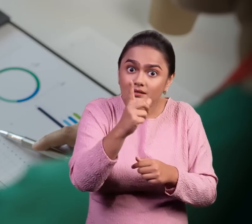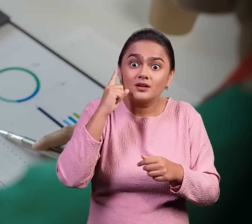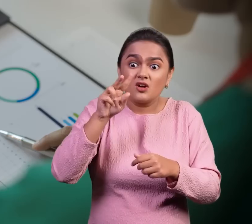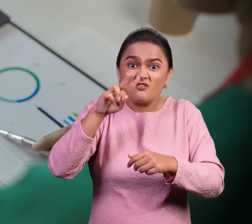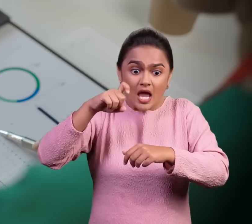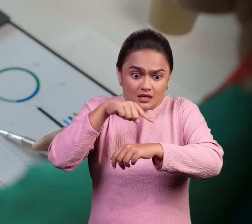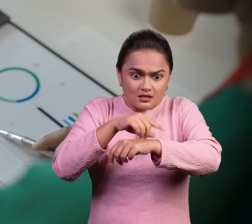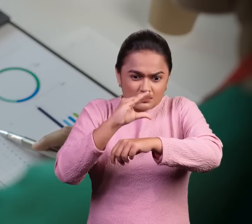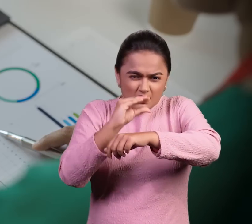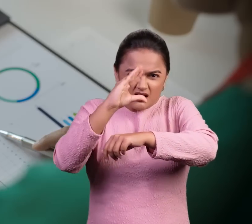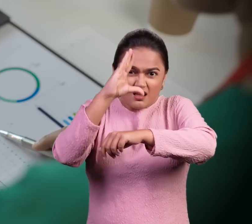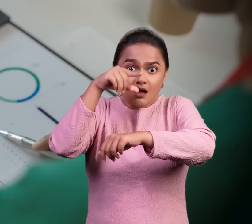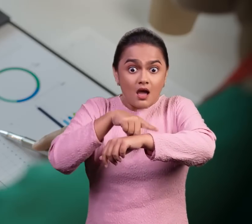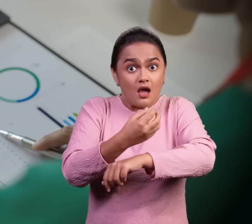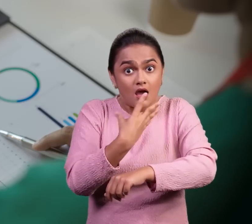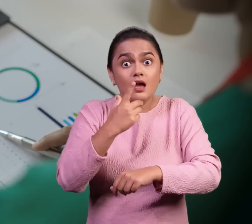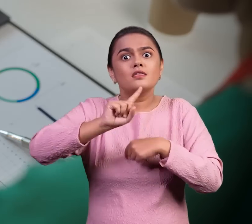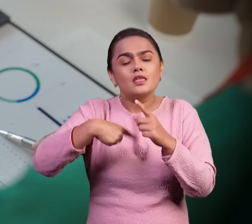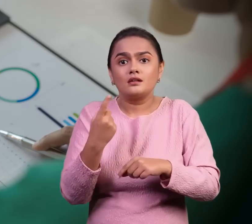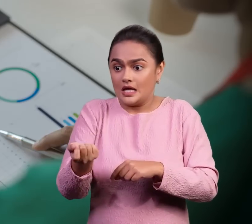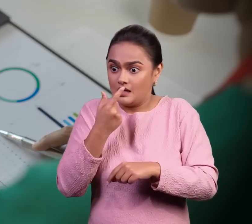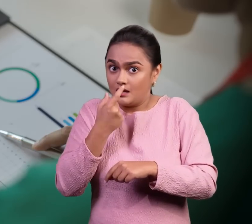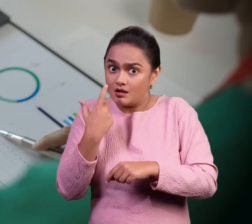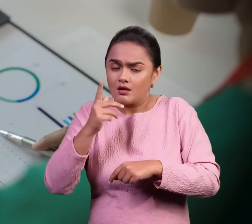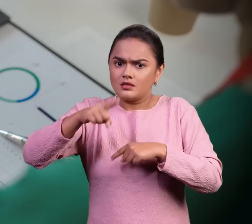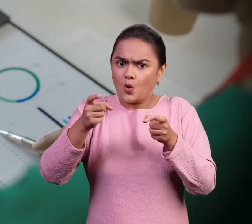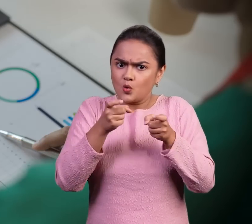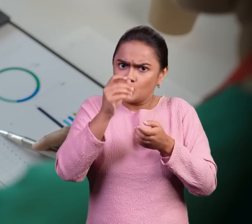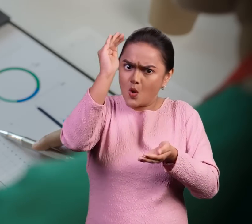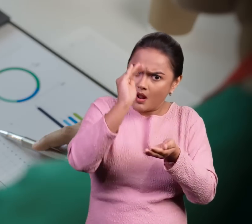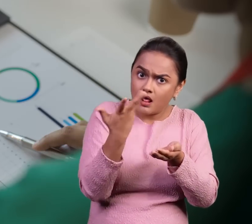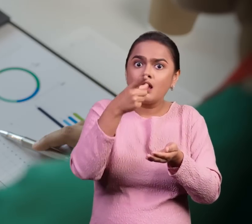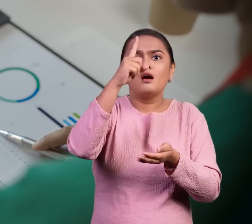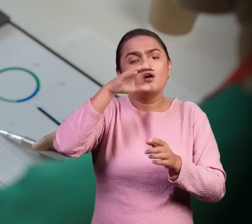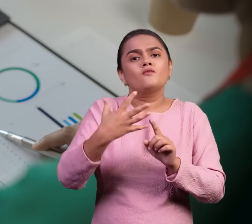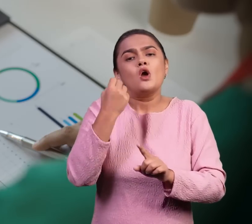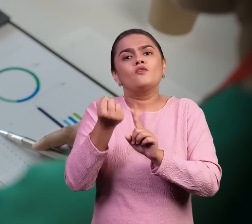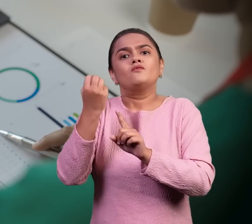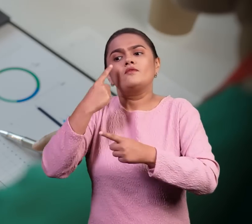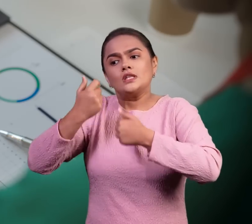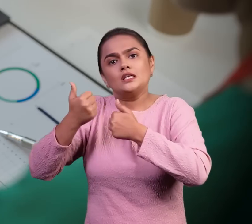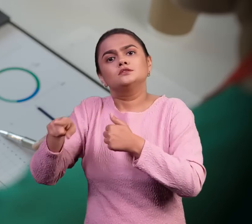But if we know the amount of virus in the body, you will also know how well it is under control after treatment.